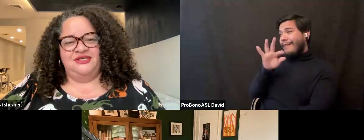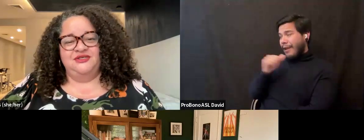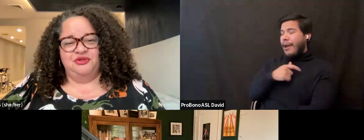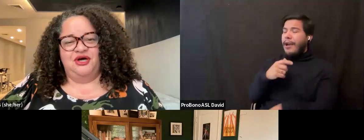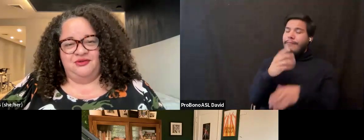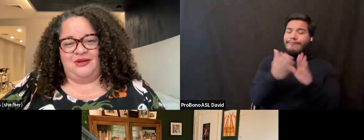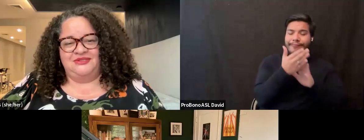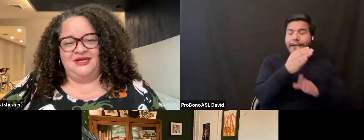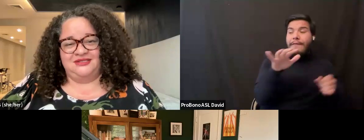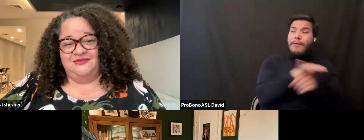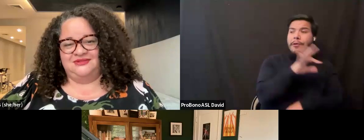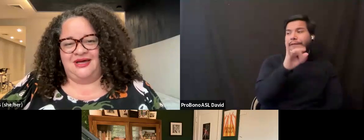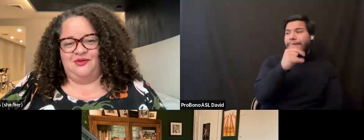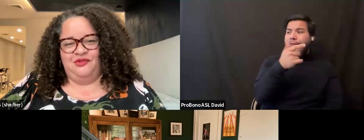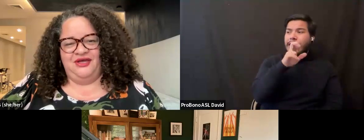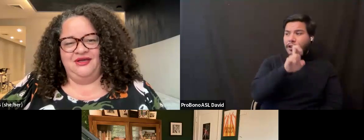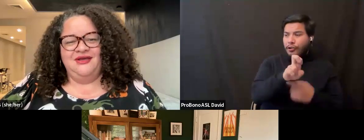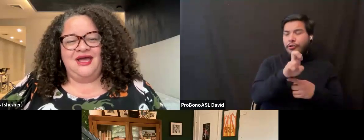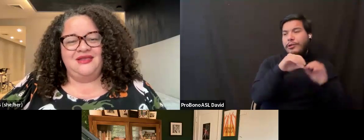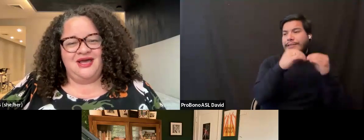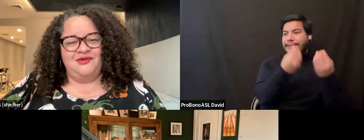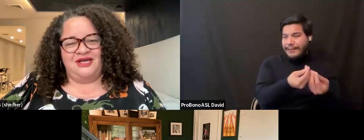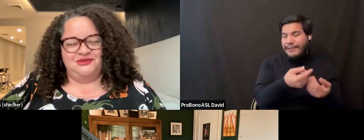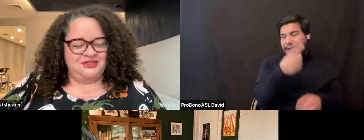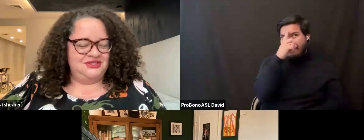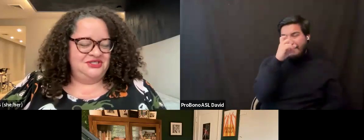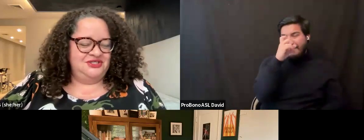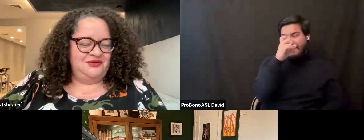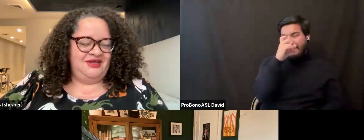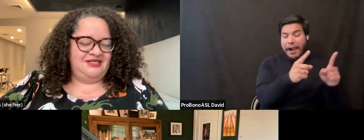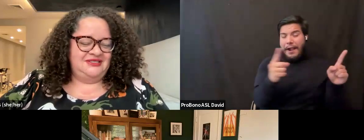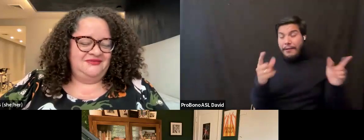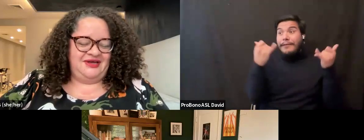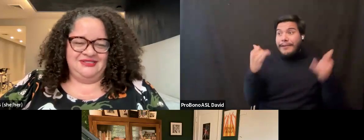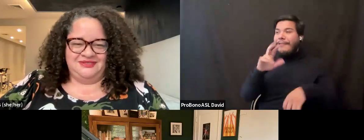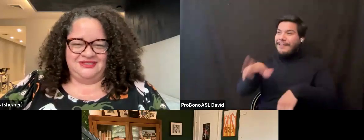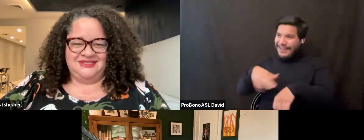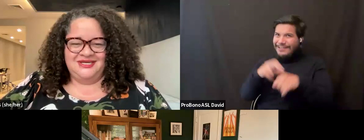which had a super long website. It was that whole thing. And now National Association to Advance Fat Acceptance.